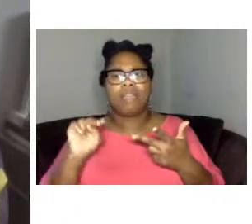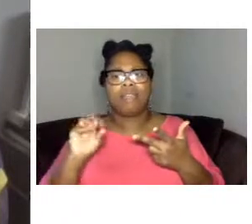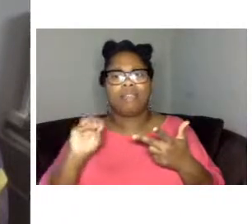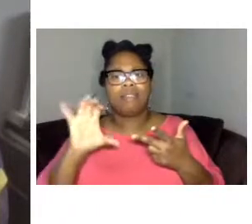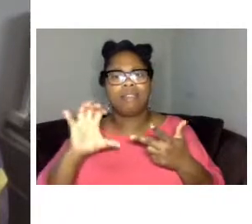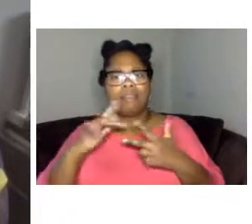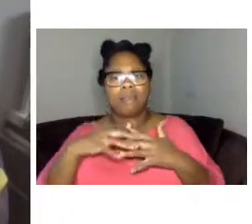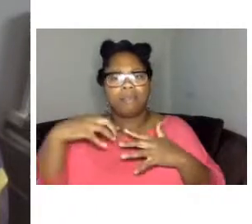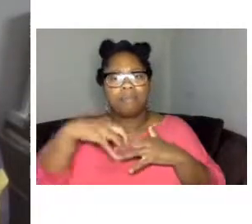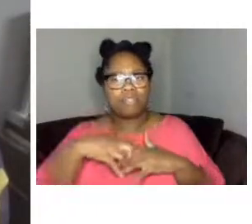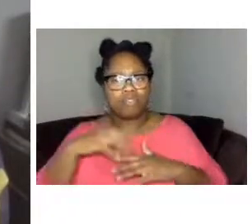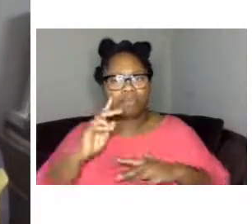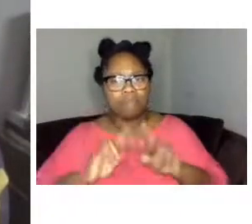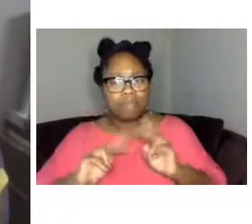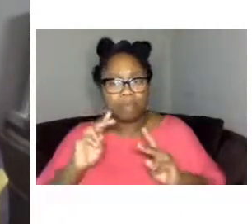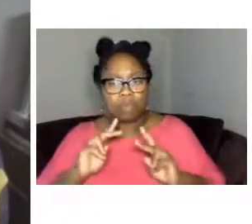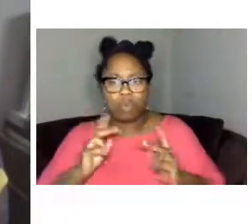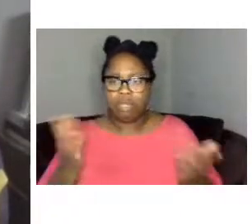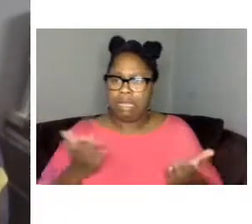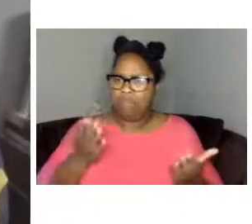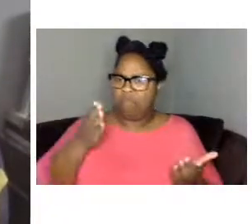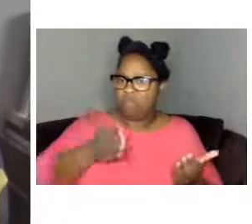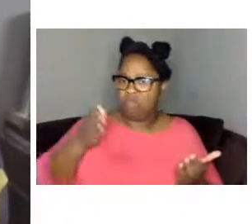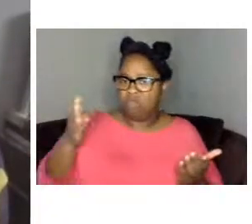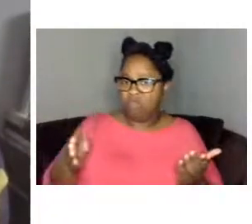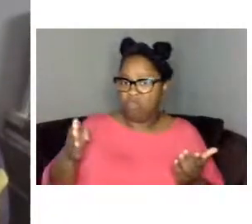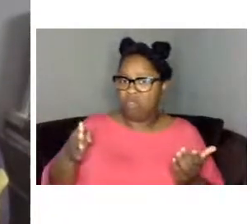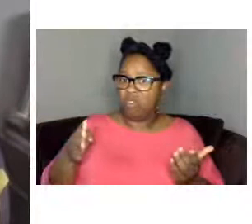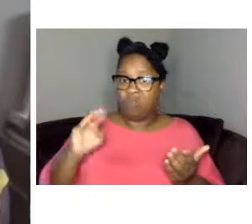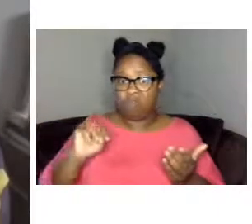sustained indigenous peoples until the arrival of Europeans beginning